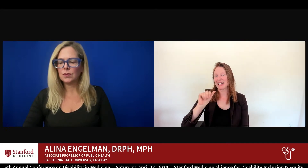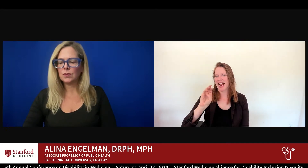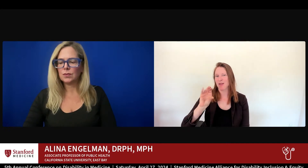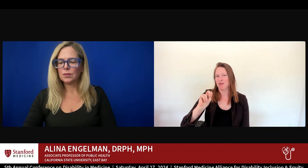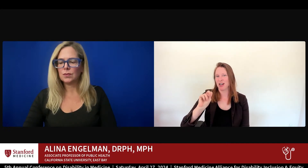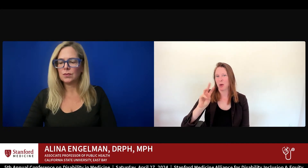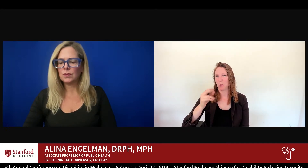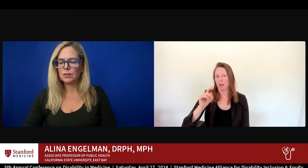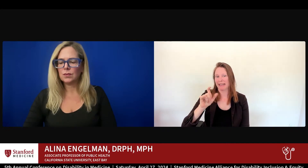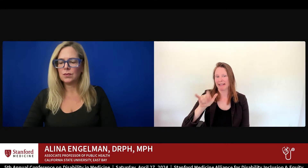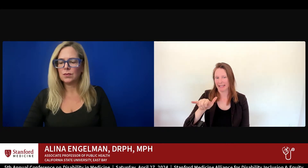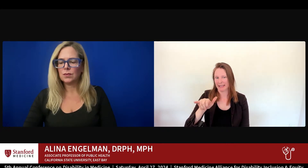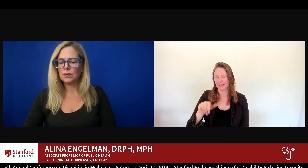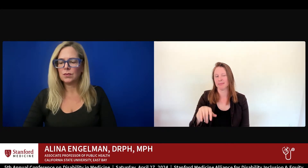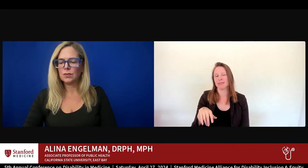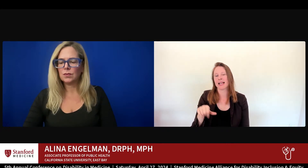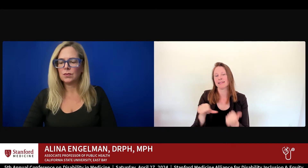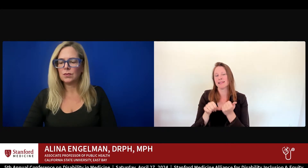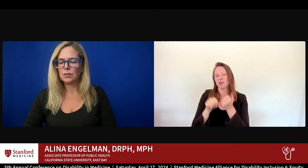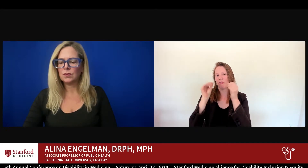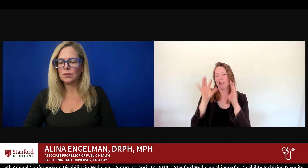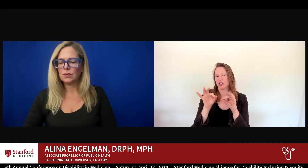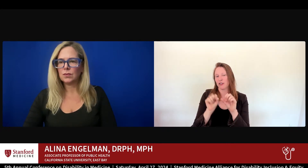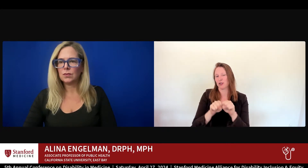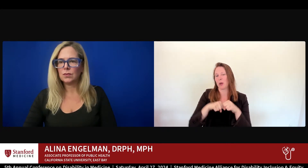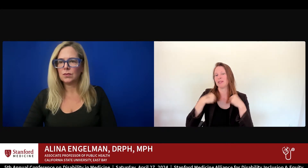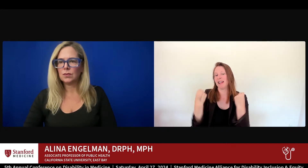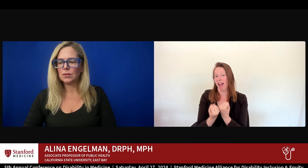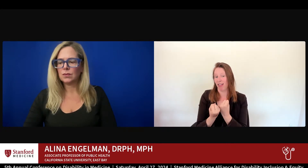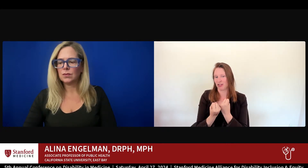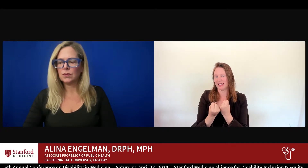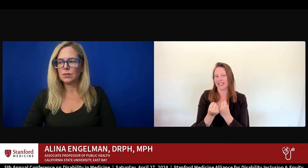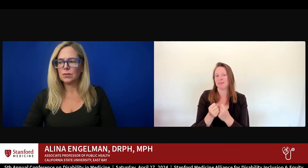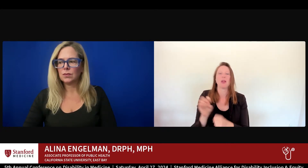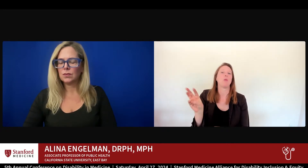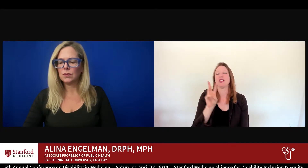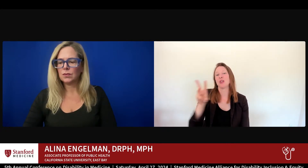And thirdly, I'd like to introduce Cameron Whitley. He is an associate professor of